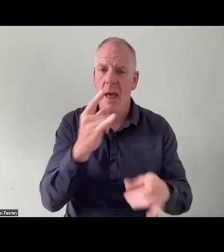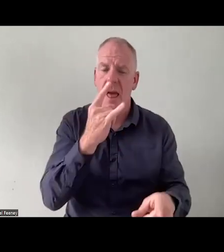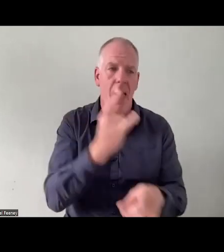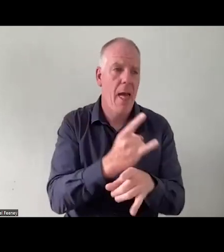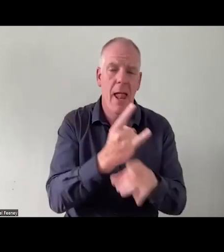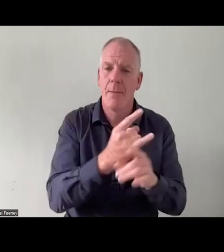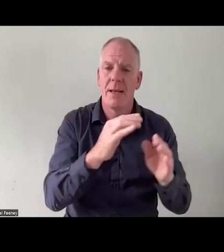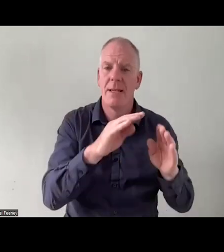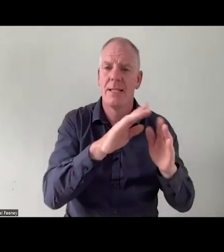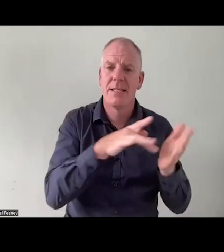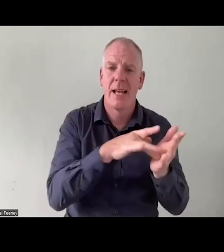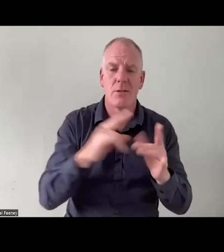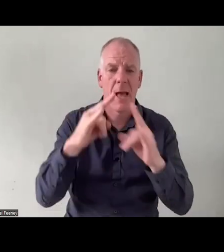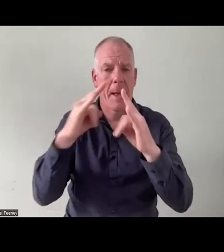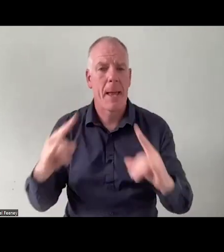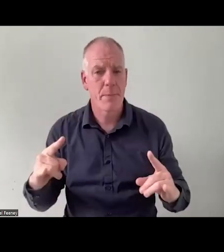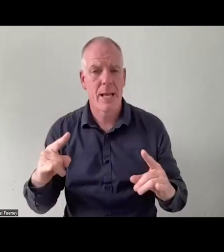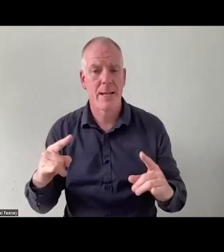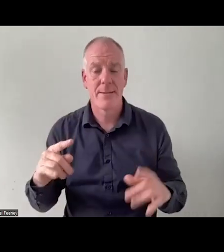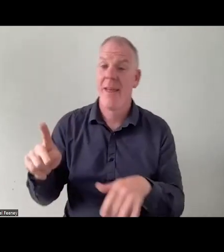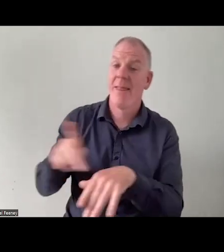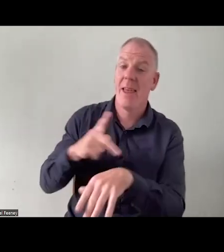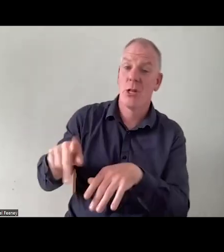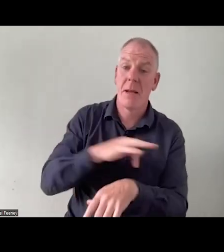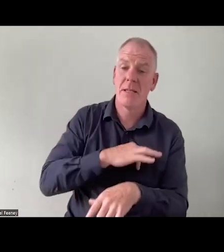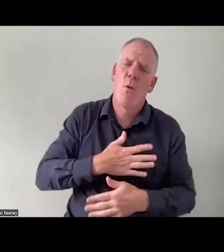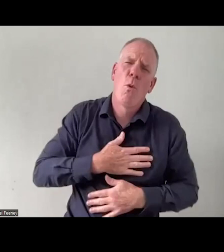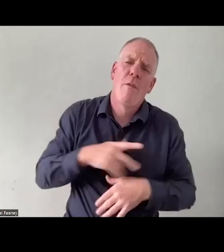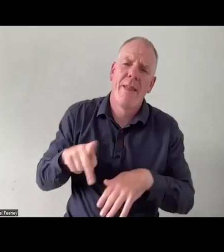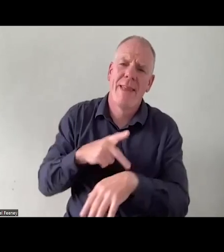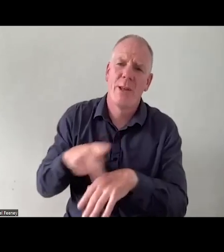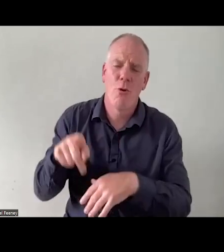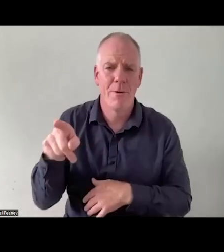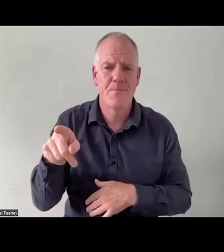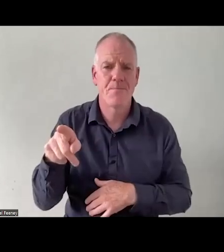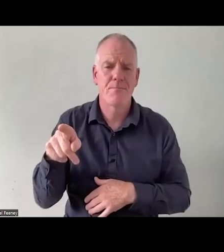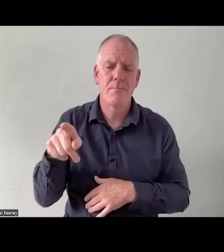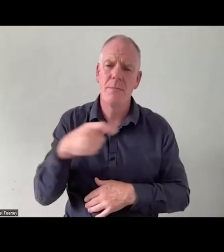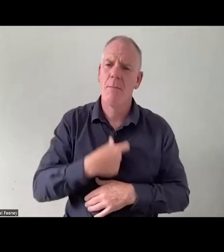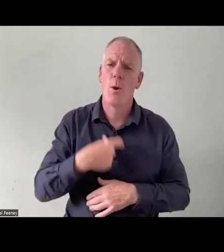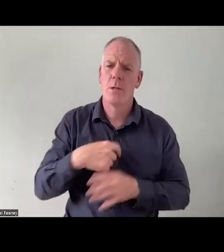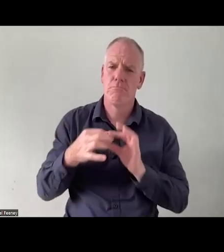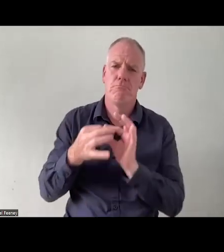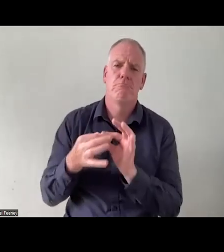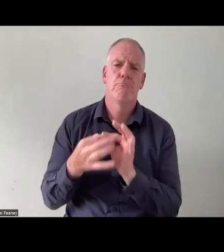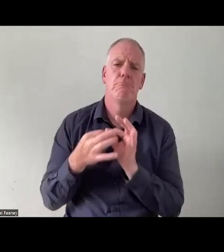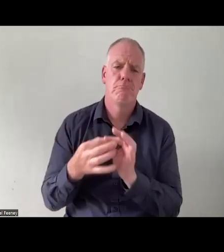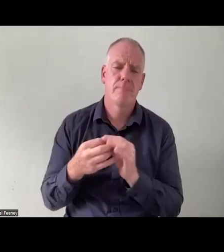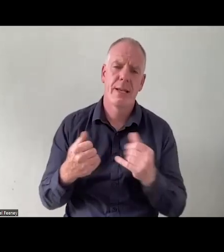Theatre is a particular interest of my own because I love theatre and it would be a very personal and enjoyable experience for me